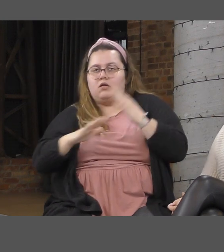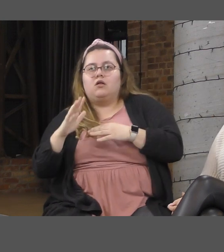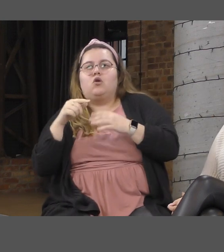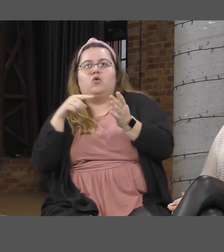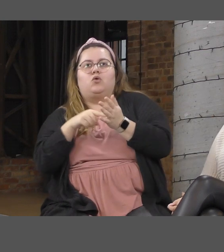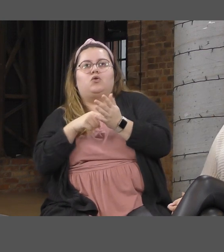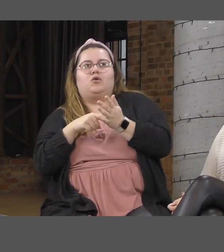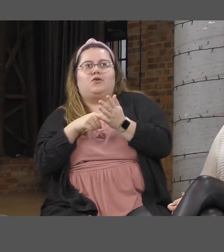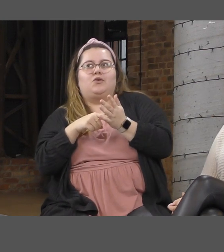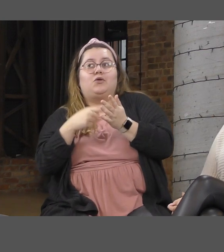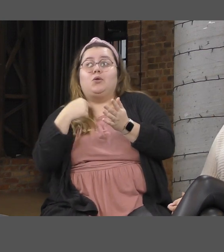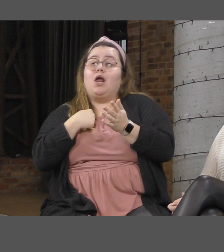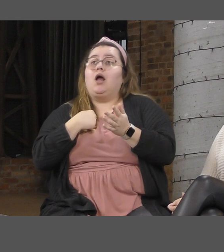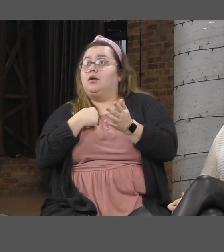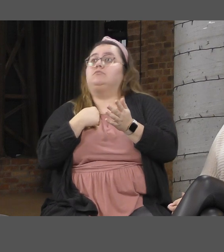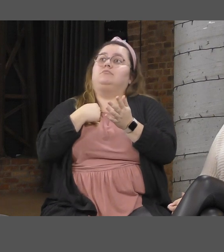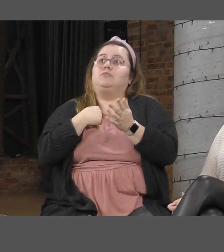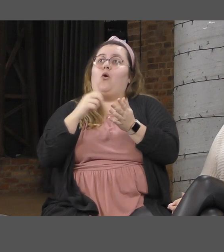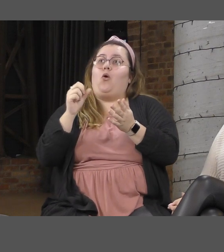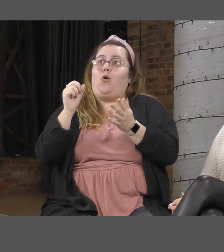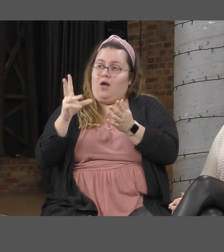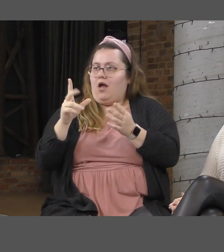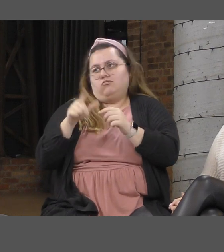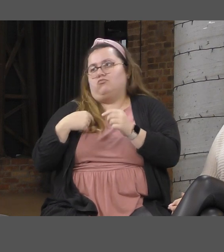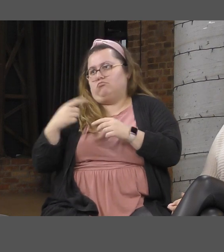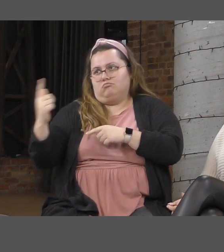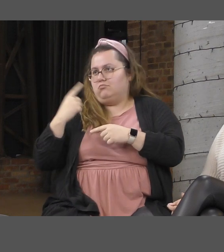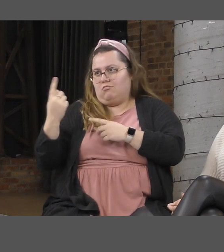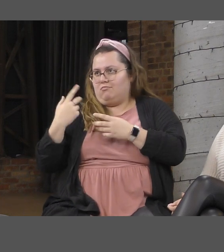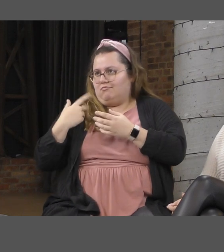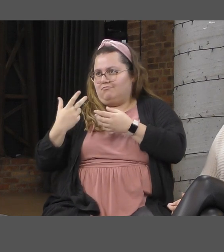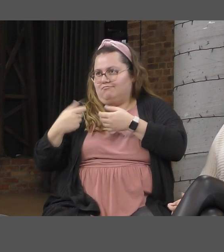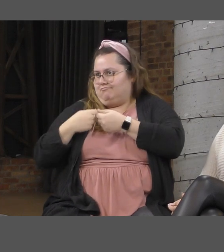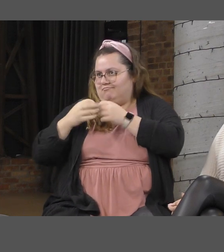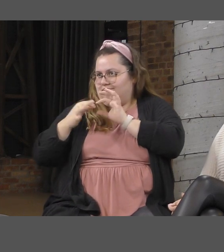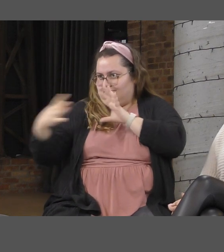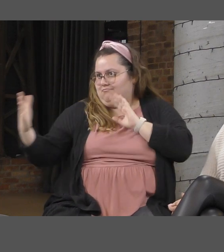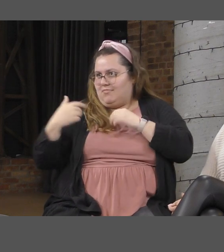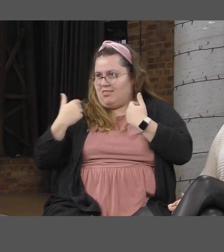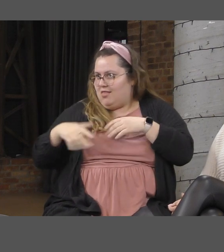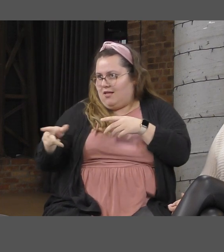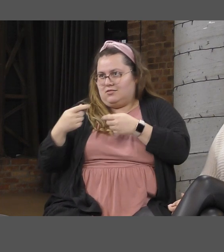Oh no, you don't have to, you must speak, okay, we can't.